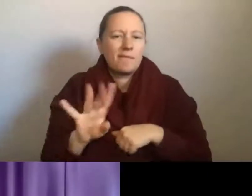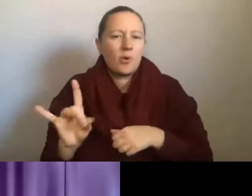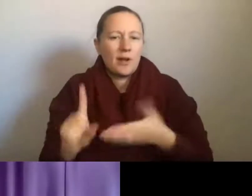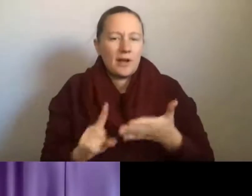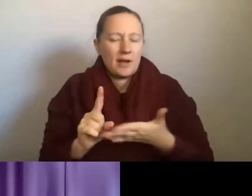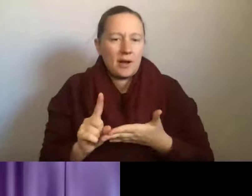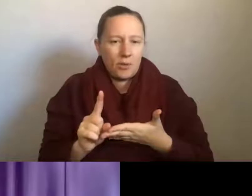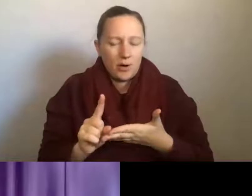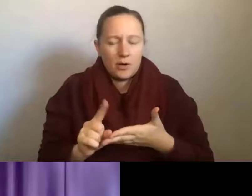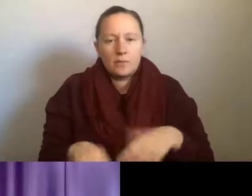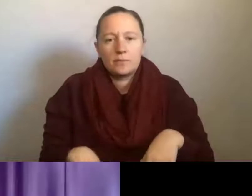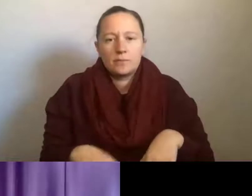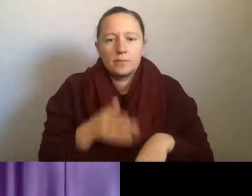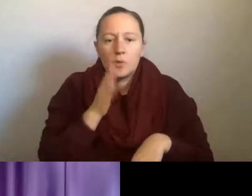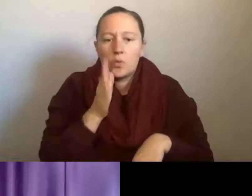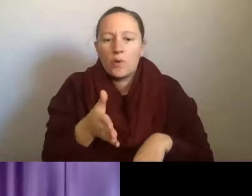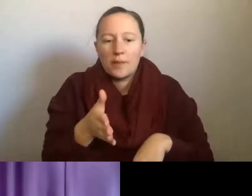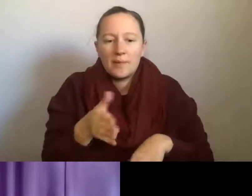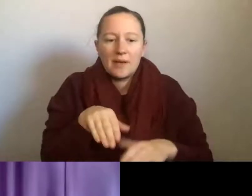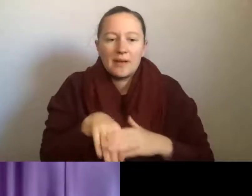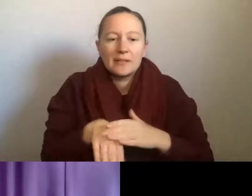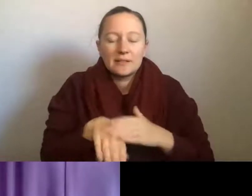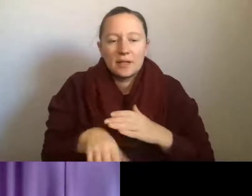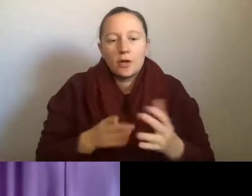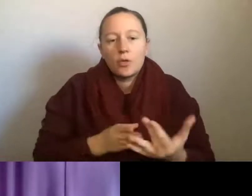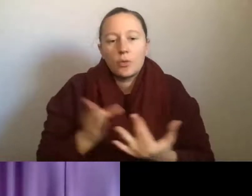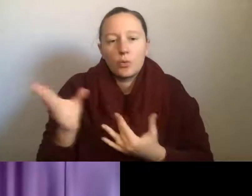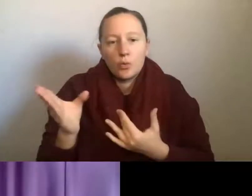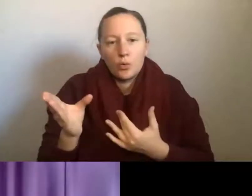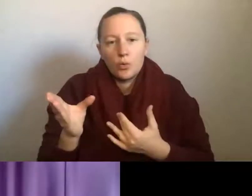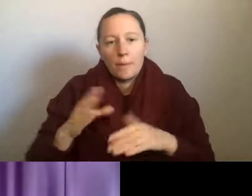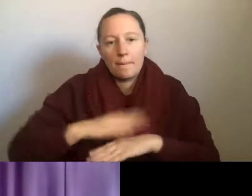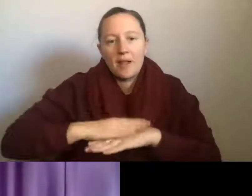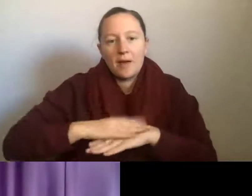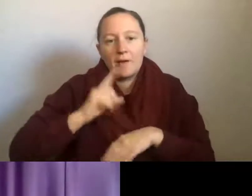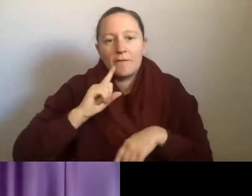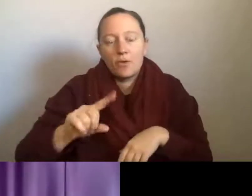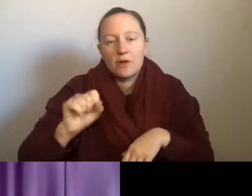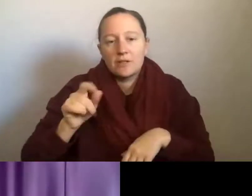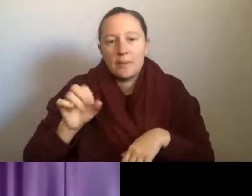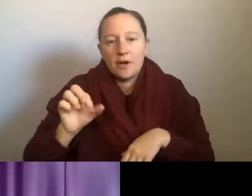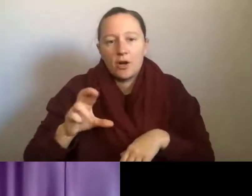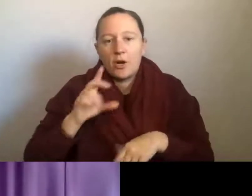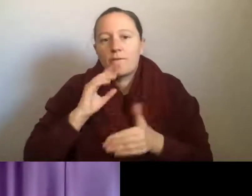and that will be accessible through our platform for the seminar for the next 30 days,